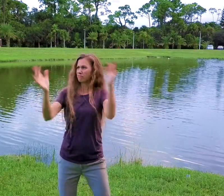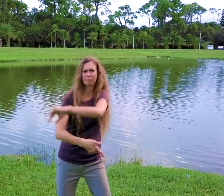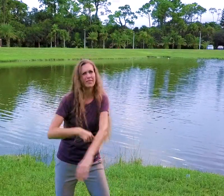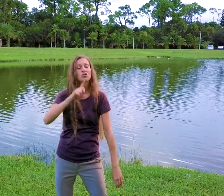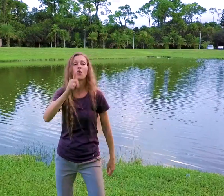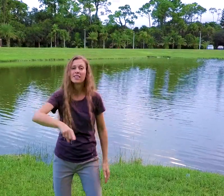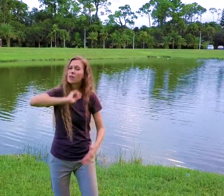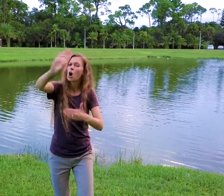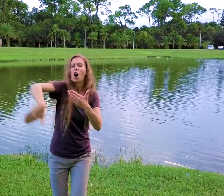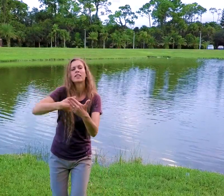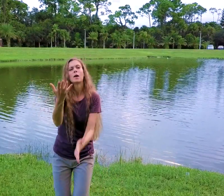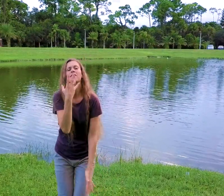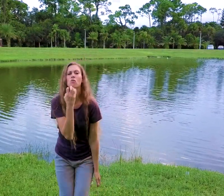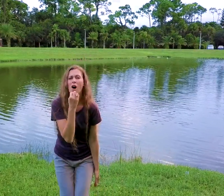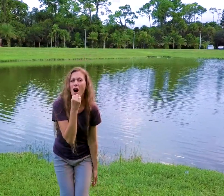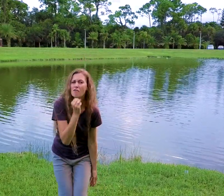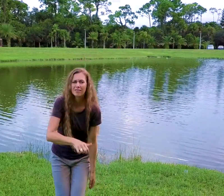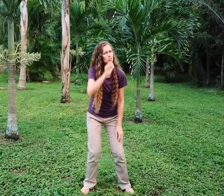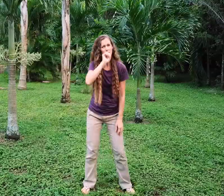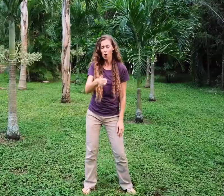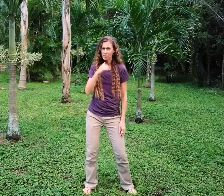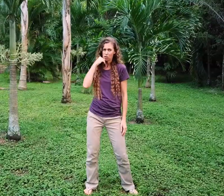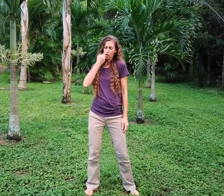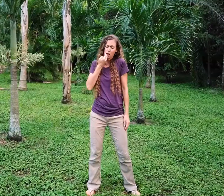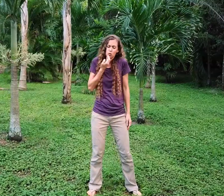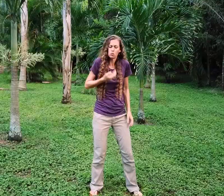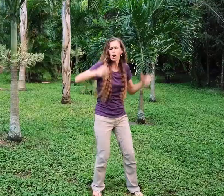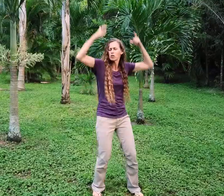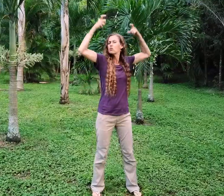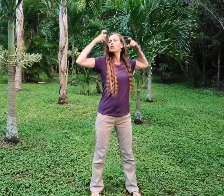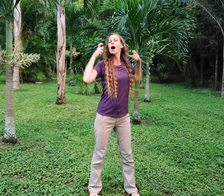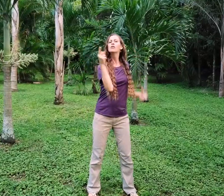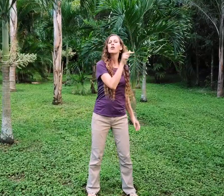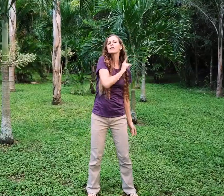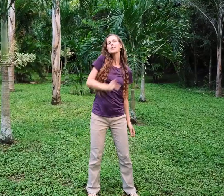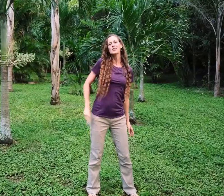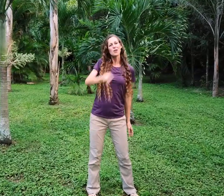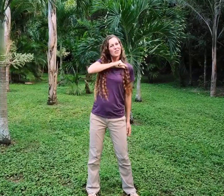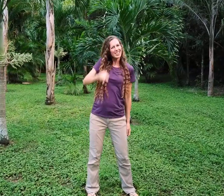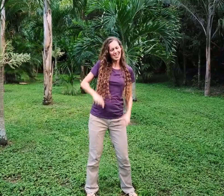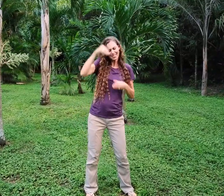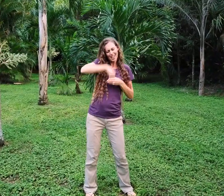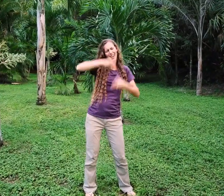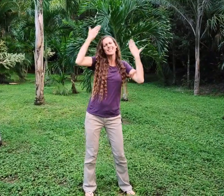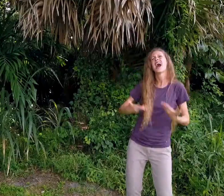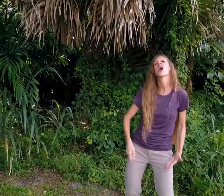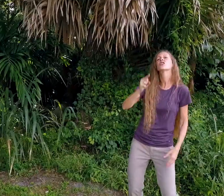But that truth is that we're all diamonds in the rough So don't be ashamed to wear you're crown You're a king, you're a queen inside and out